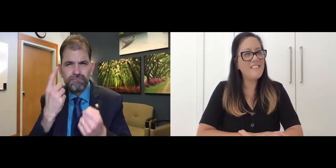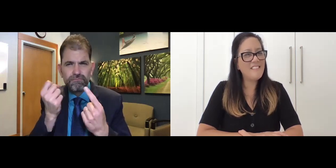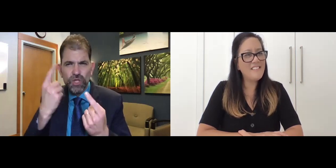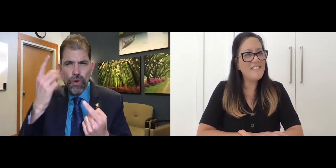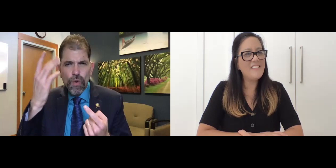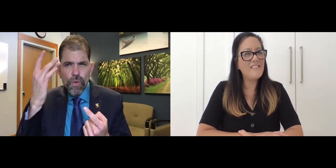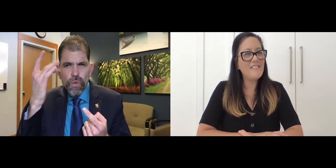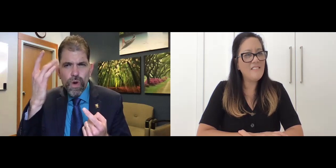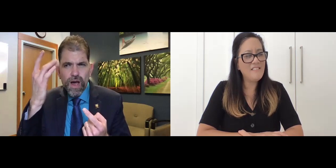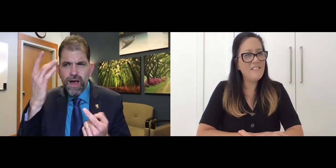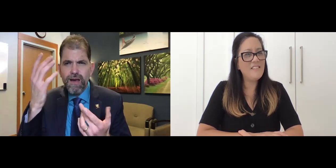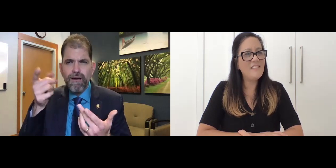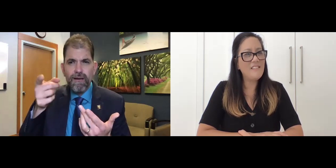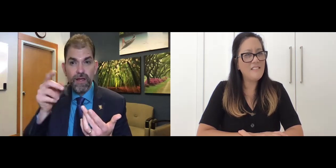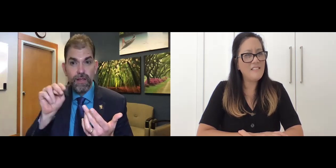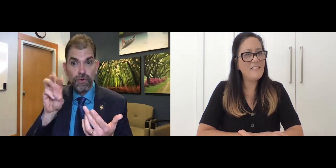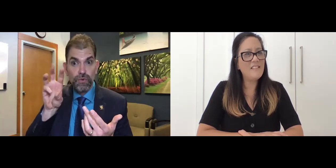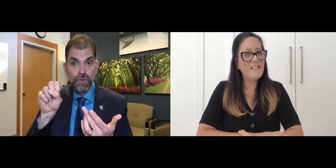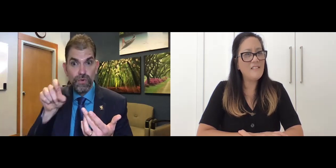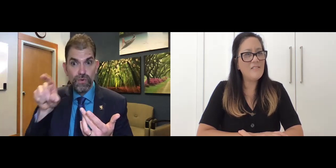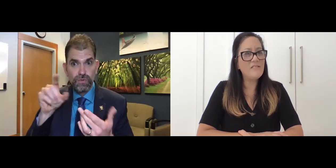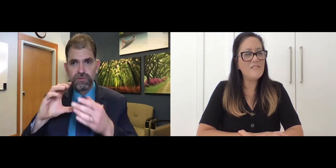We find that a lot of our clients are struggling